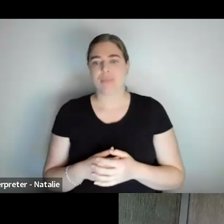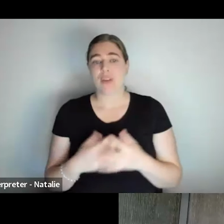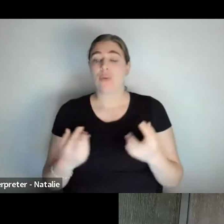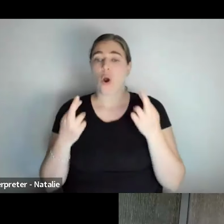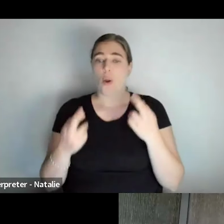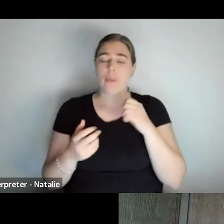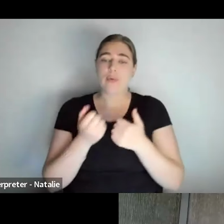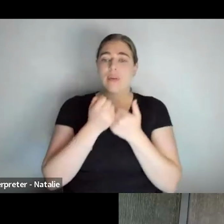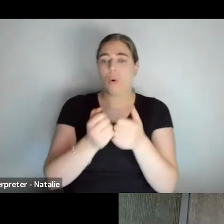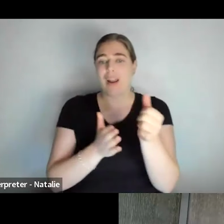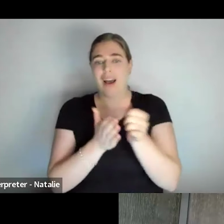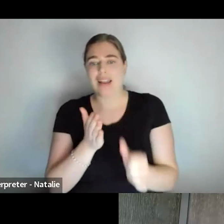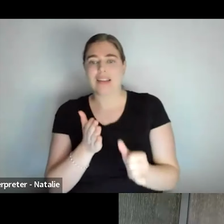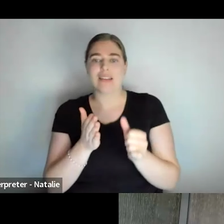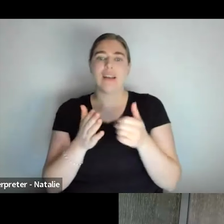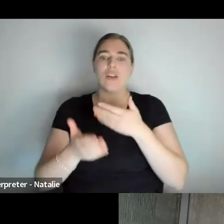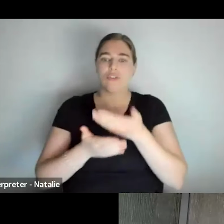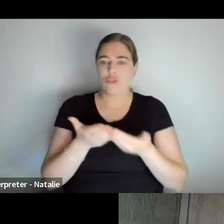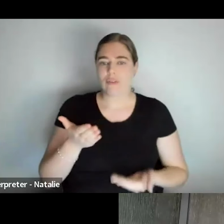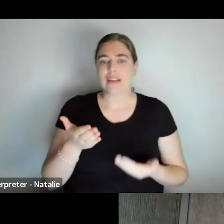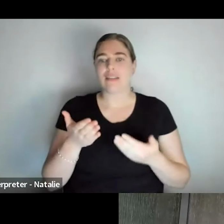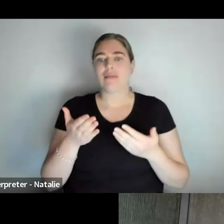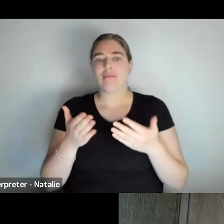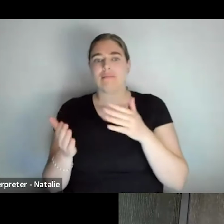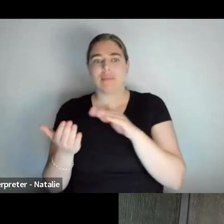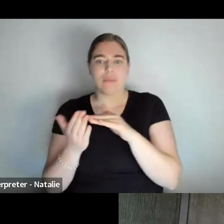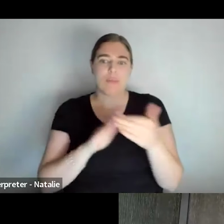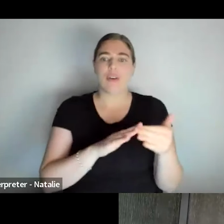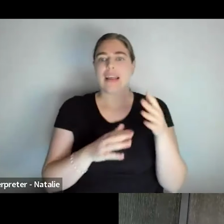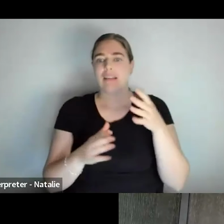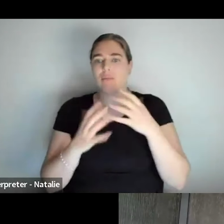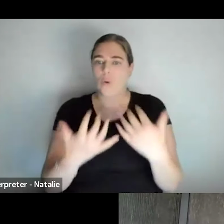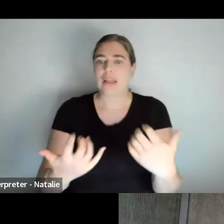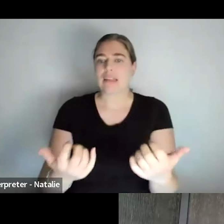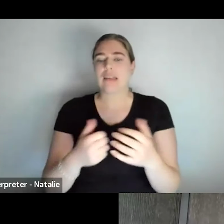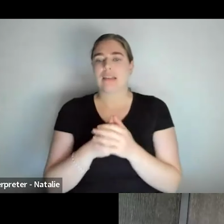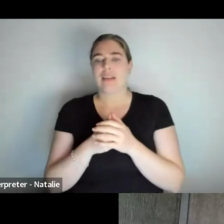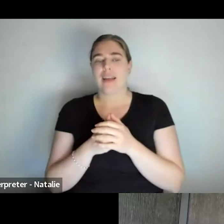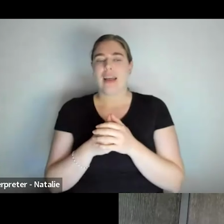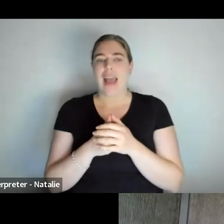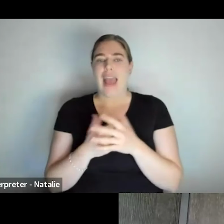communities, audiences and the mechanisms that we use to invest and develop those artists